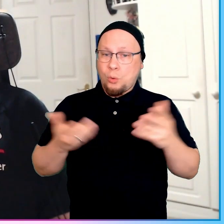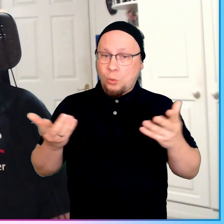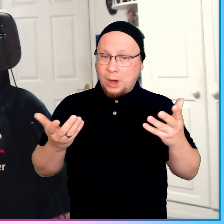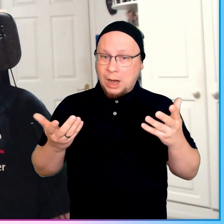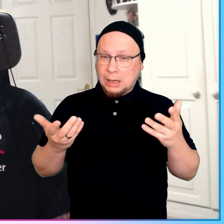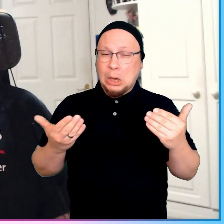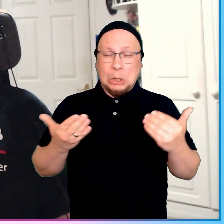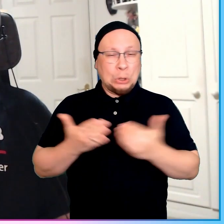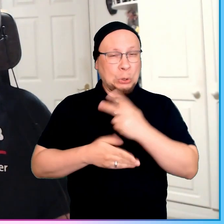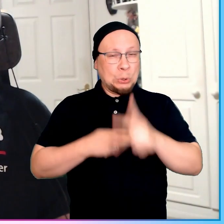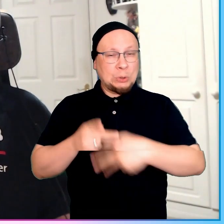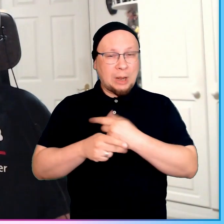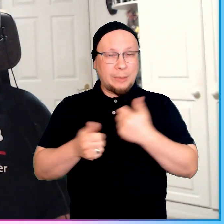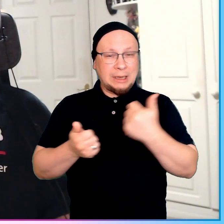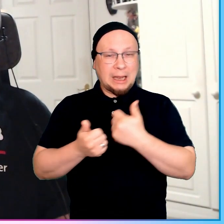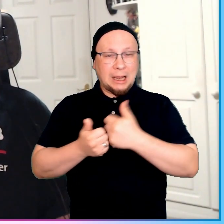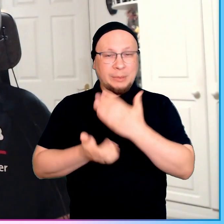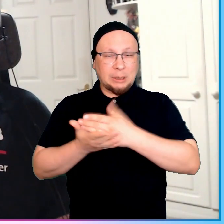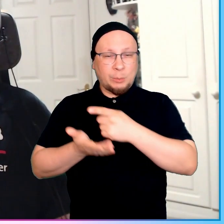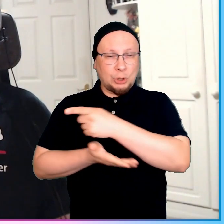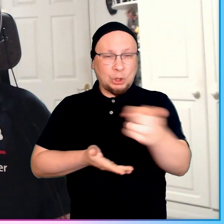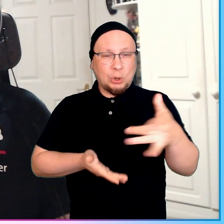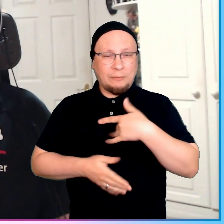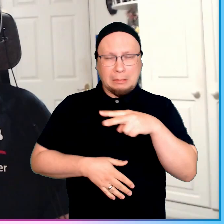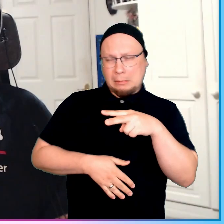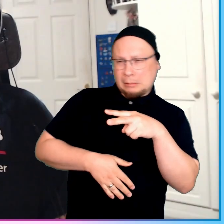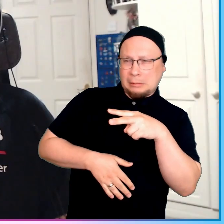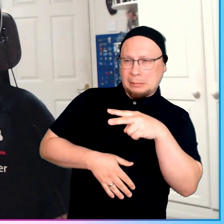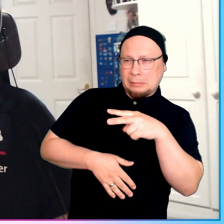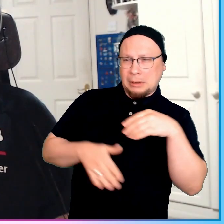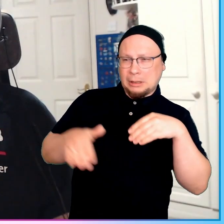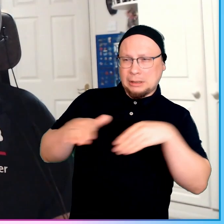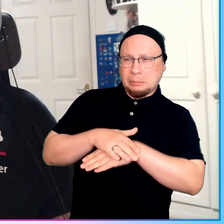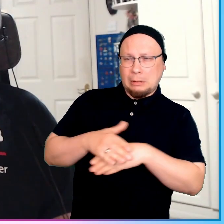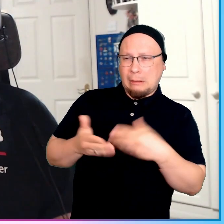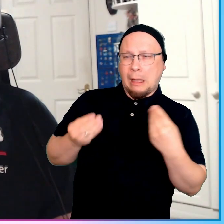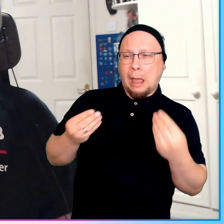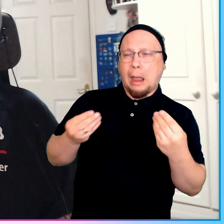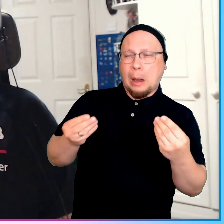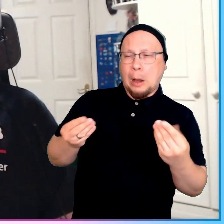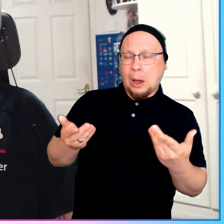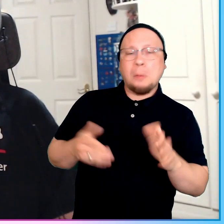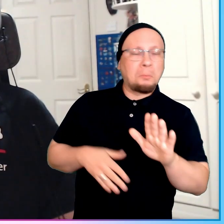you would even make accessible for anyone with no vision to work with and one that,